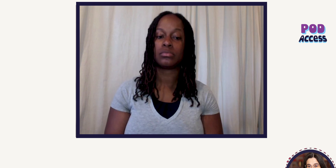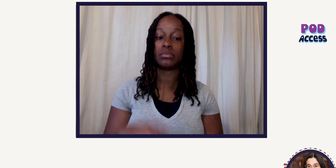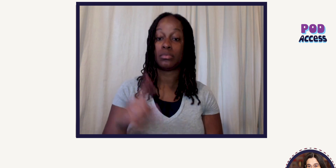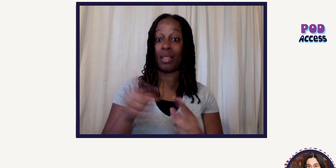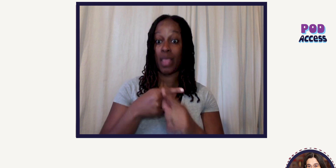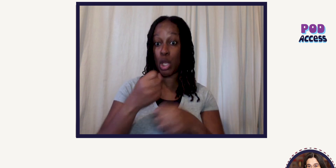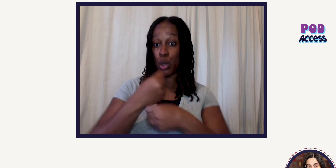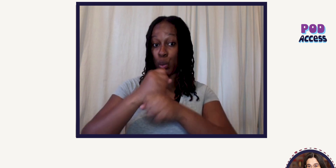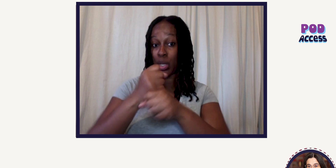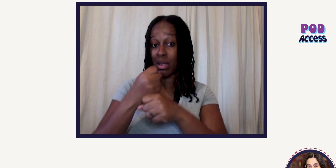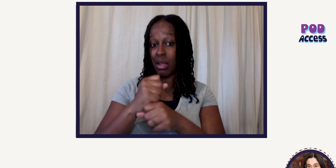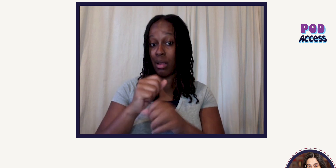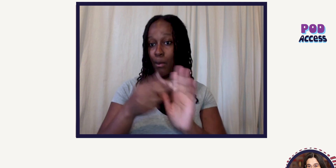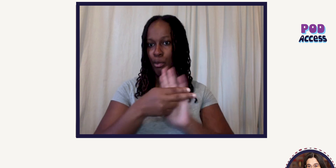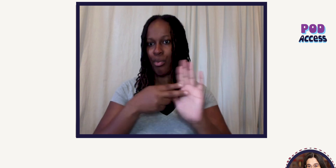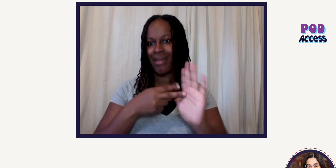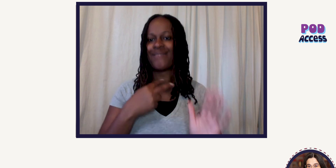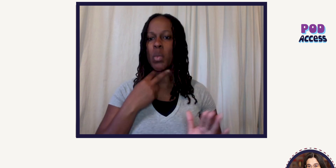Then create a brand voice guide.